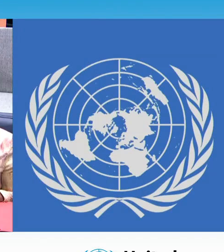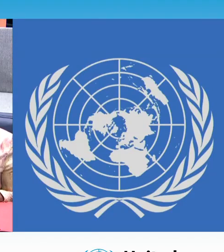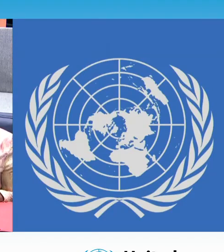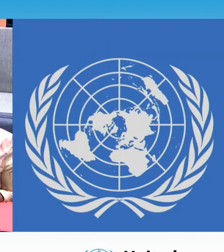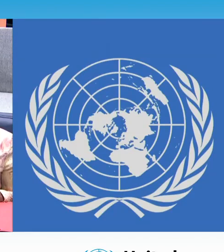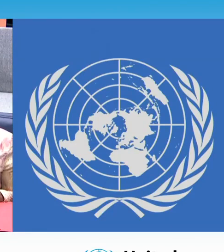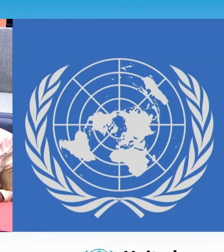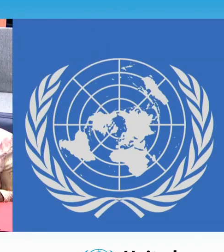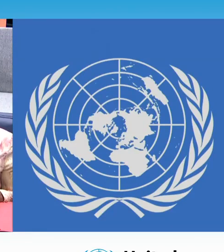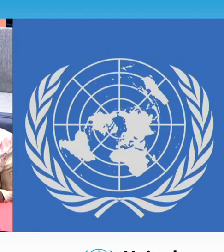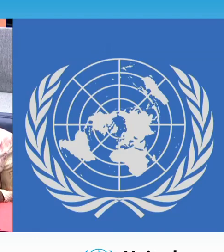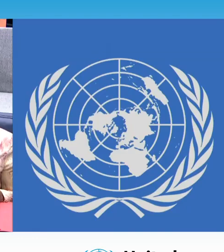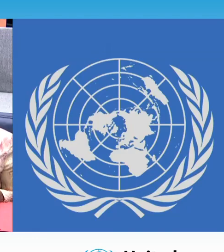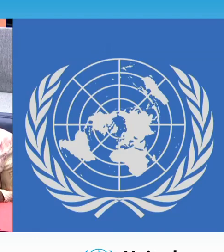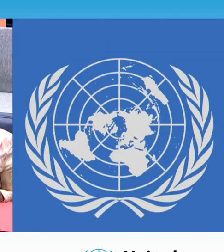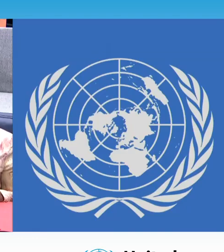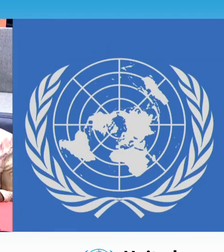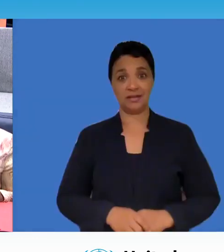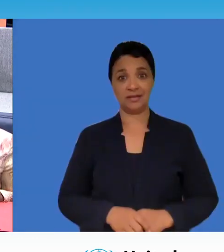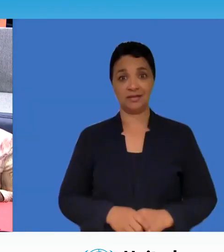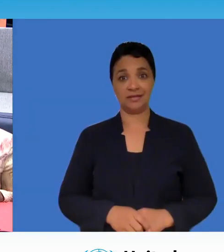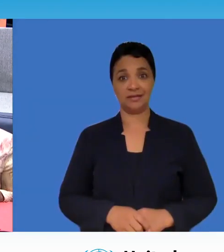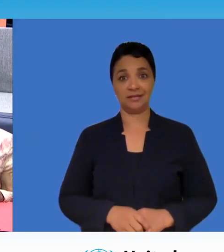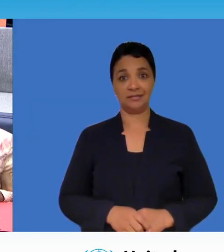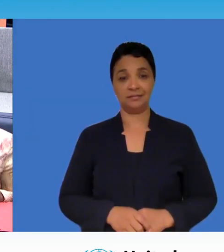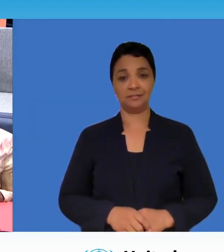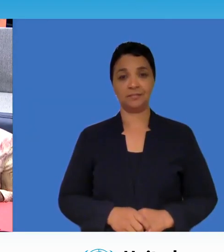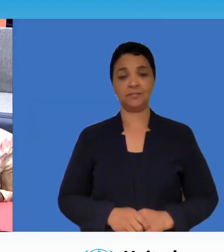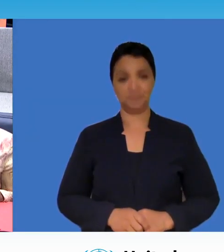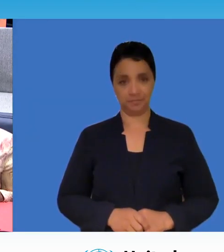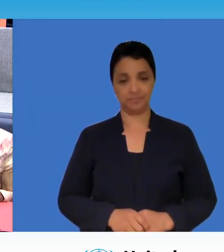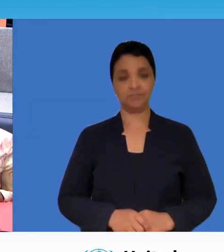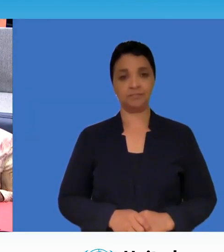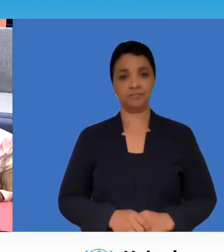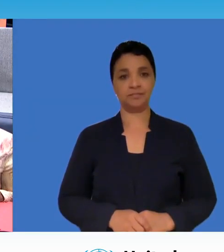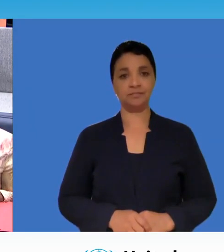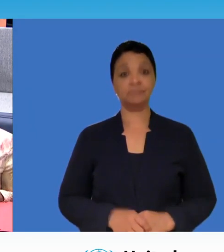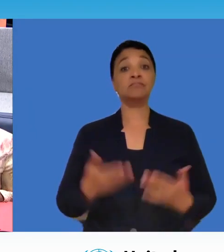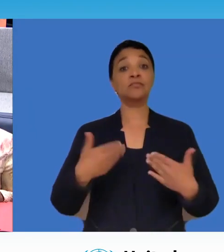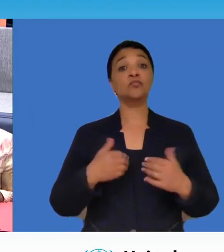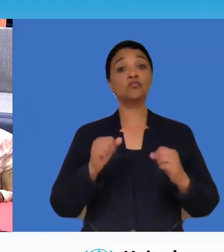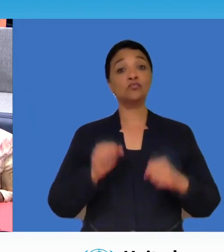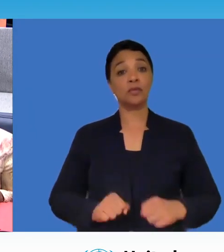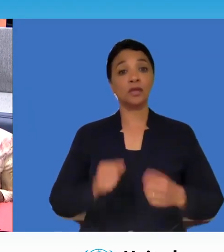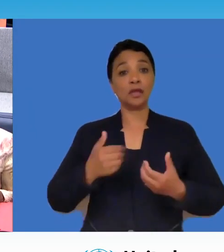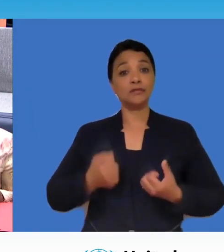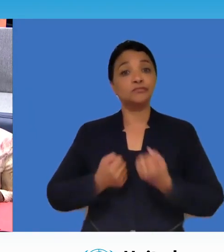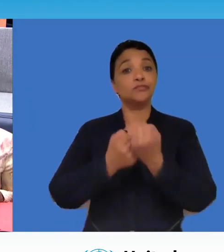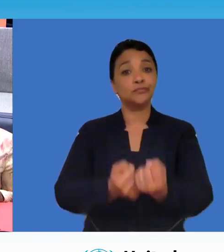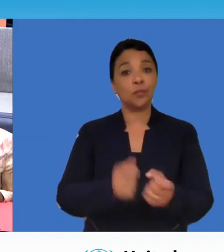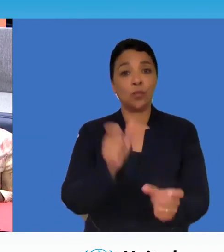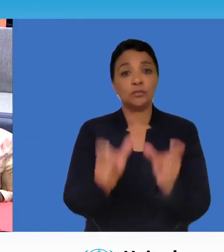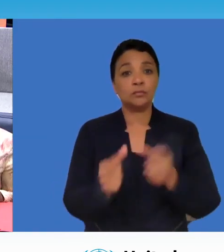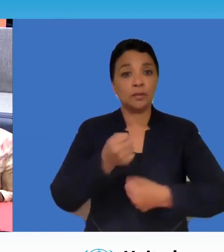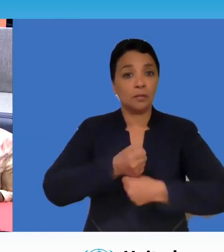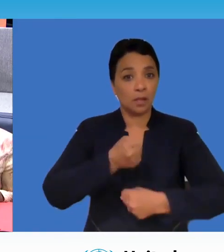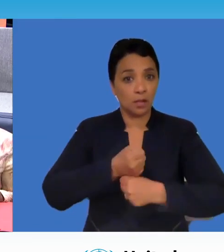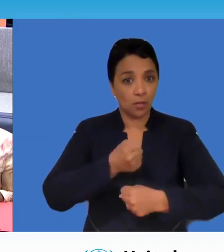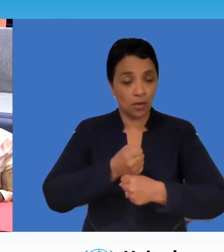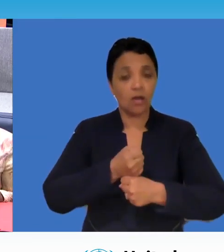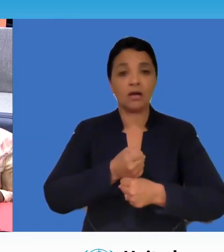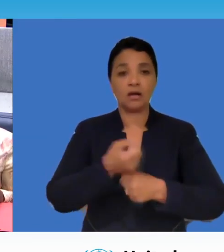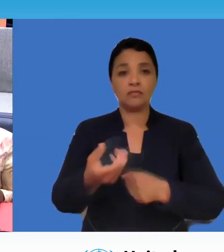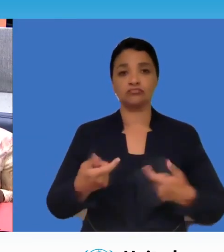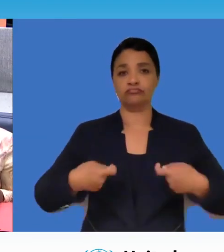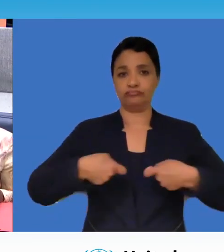of mandatory health insurance contributions for employees our commitment to enhancing the